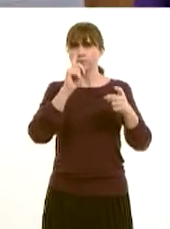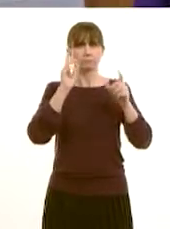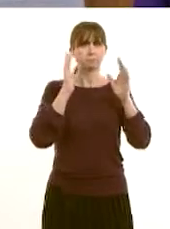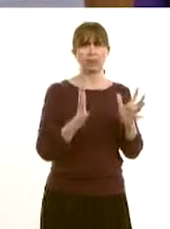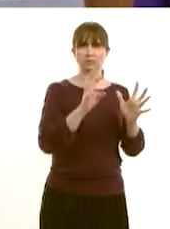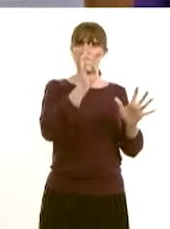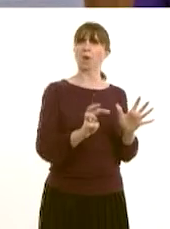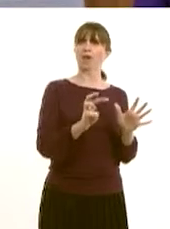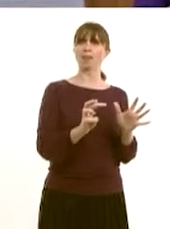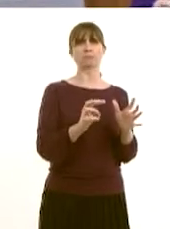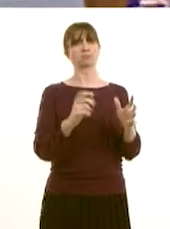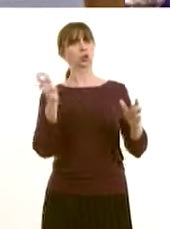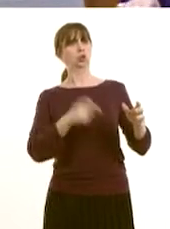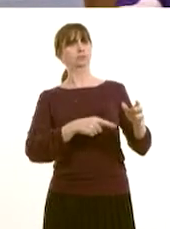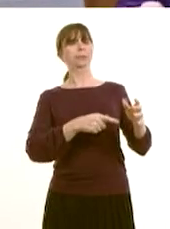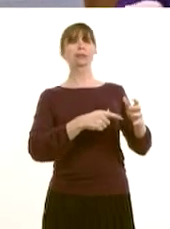Mae hynnyín hollol yn erbyn cyfraith Ewropeaidd.